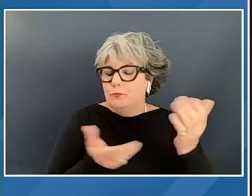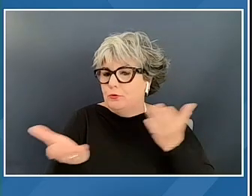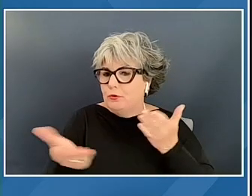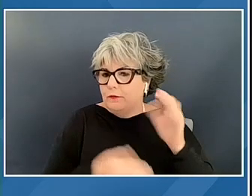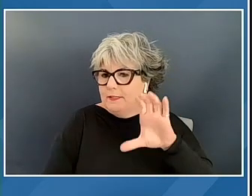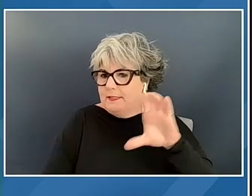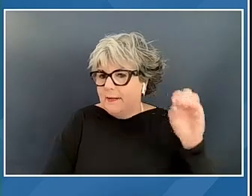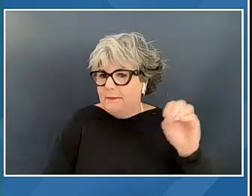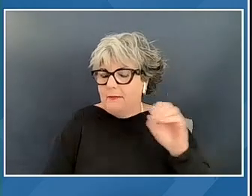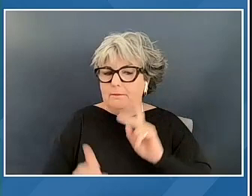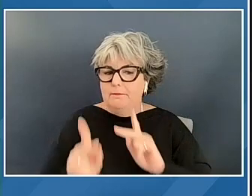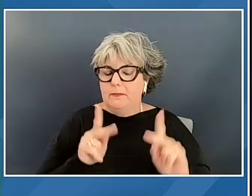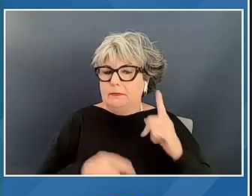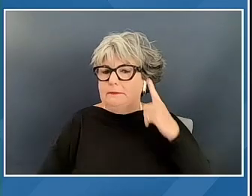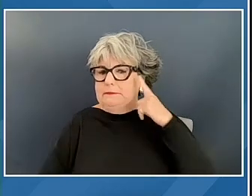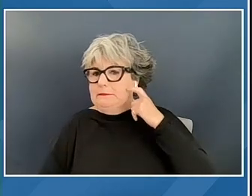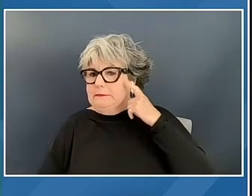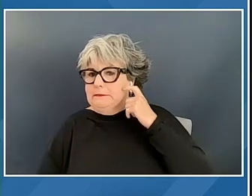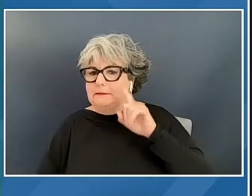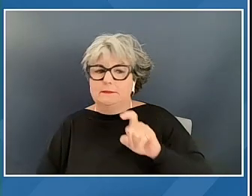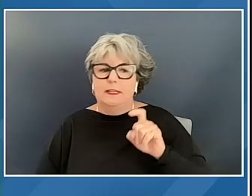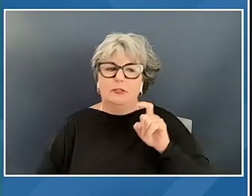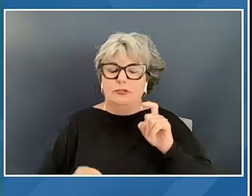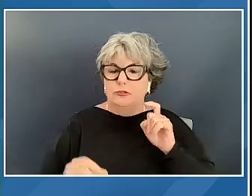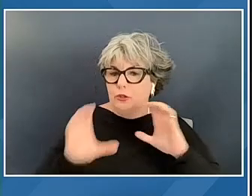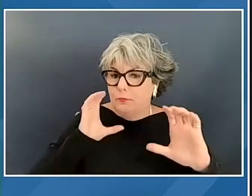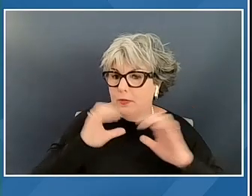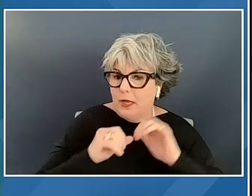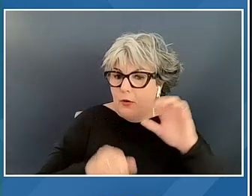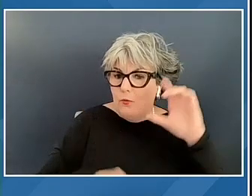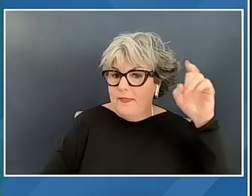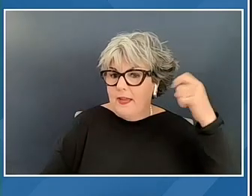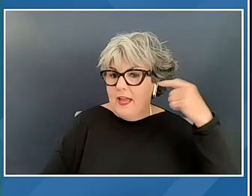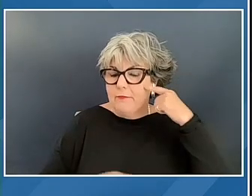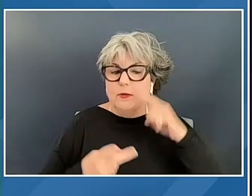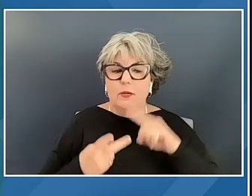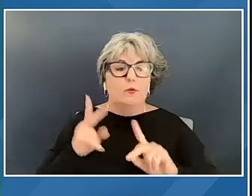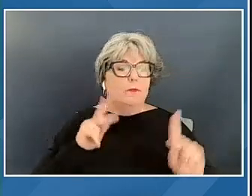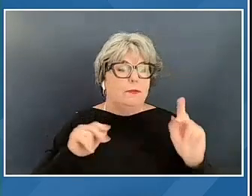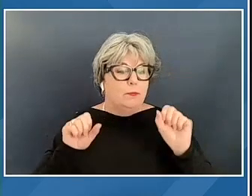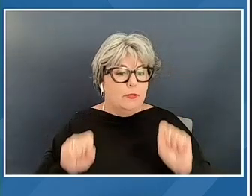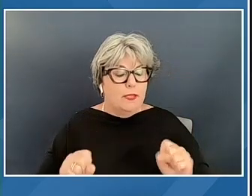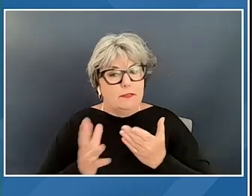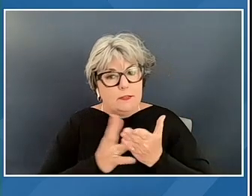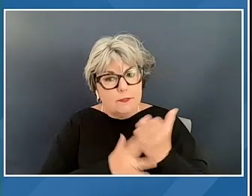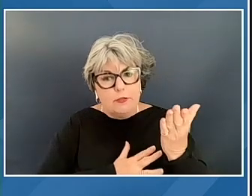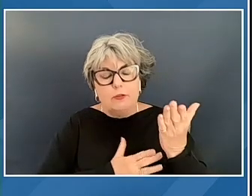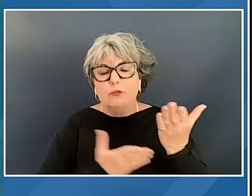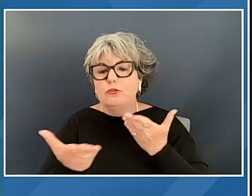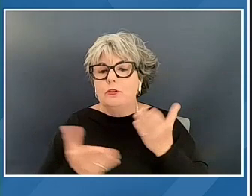people skeptical of communications from the Government. Even when people are able to get through to the servicer, sometimes there are real problems in the way